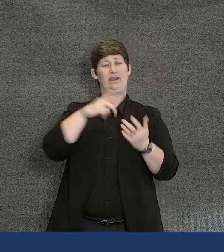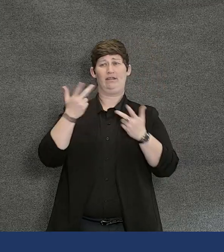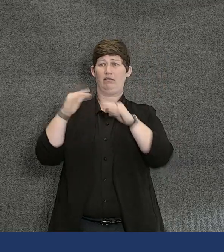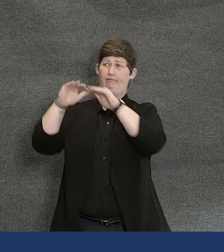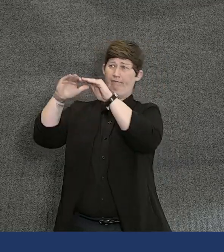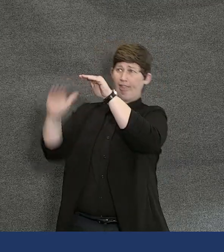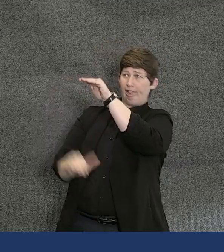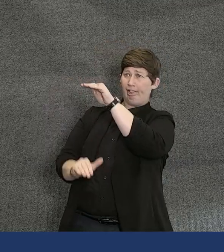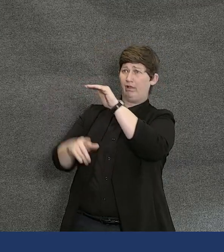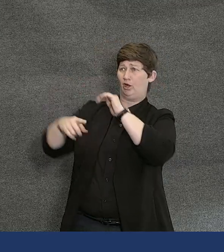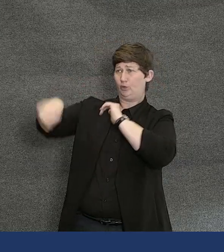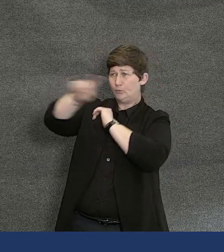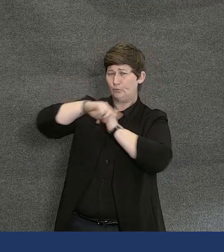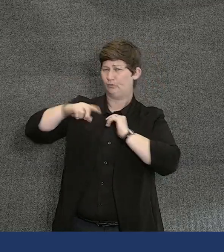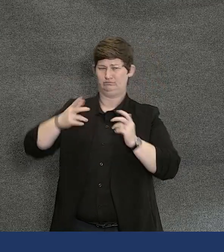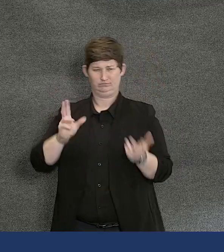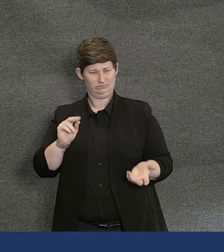And our budgets speak to our values,